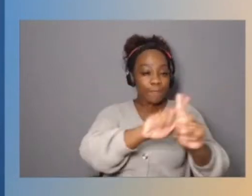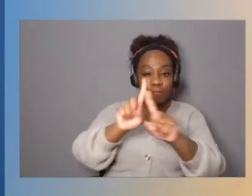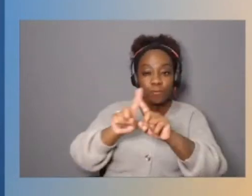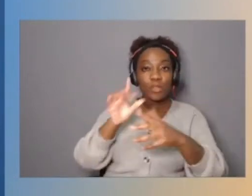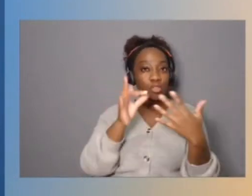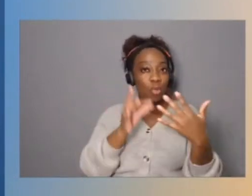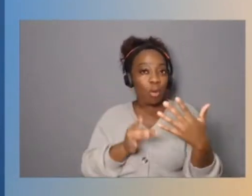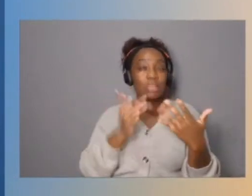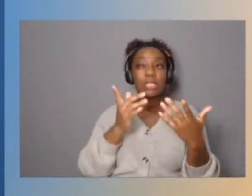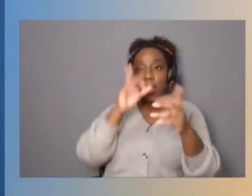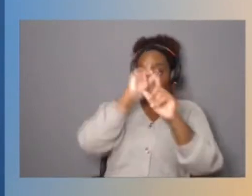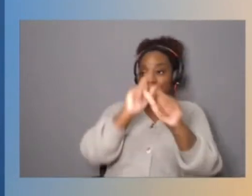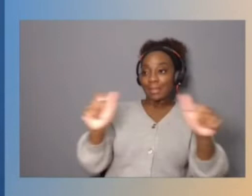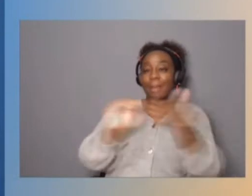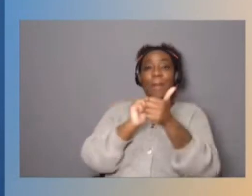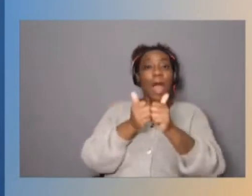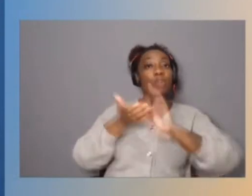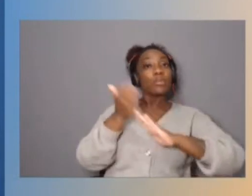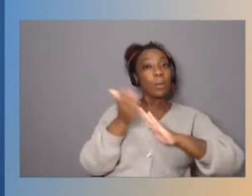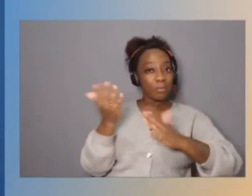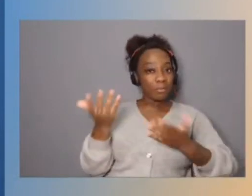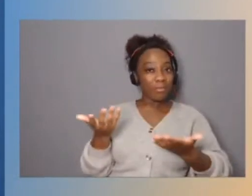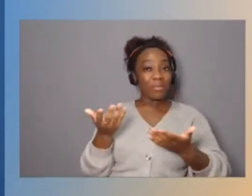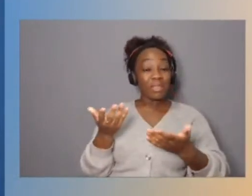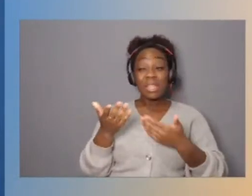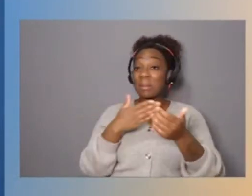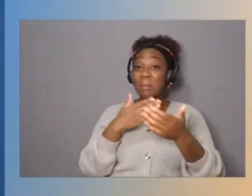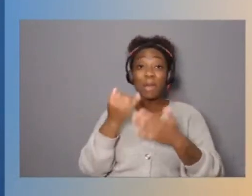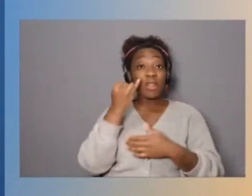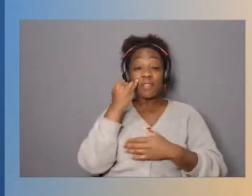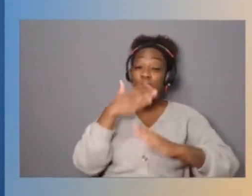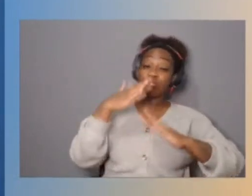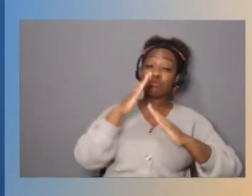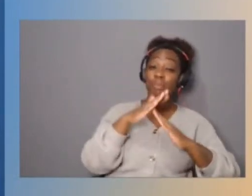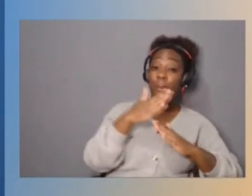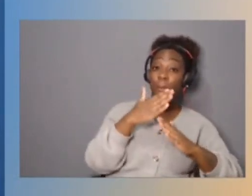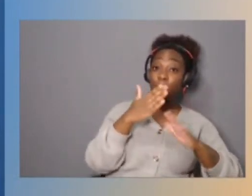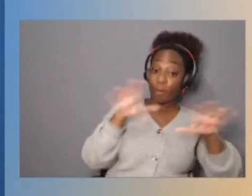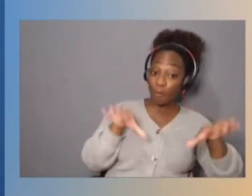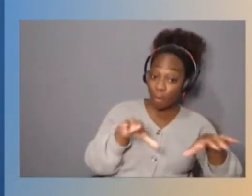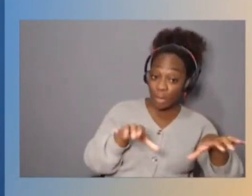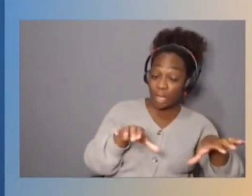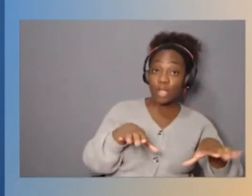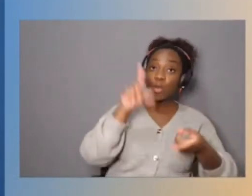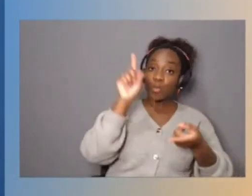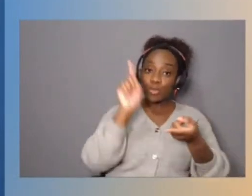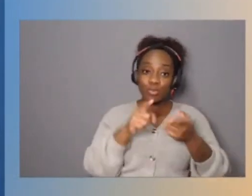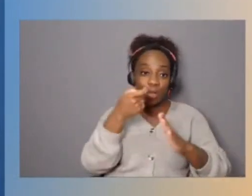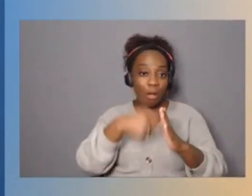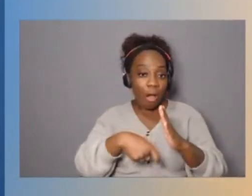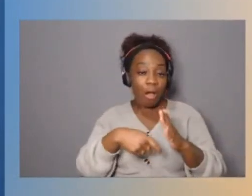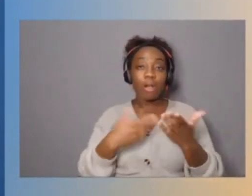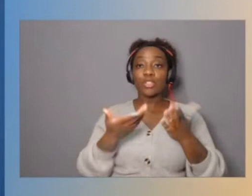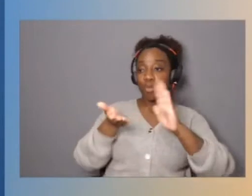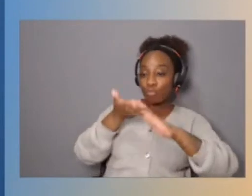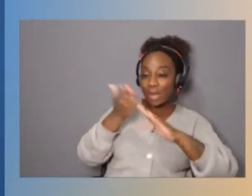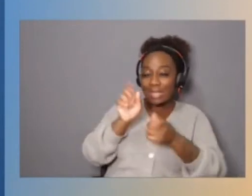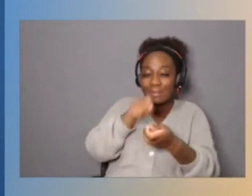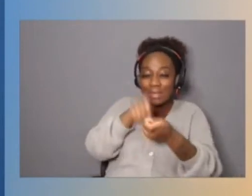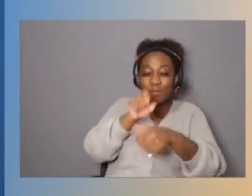whether getting the best performance, lowering their cost or running specific workloads. So it's really about just offering customers choice